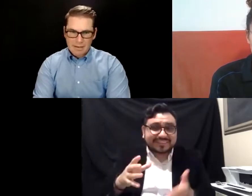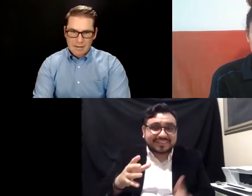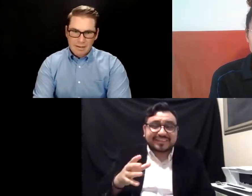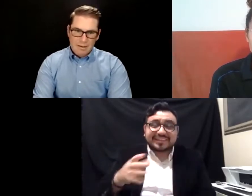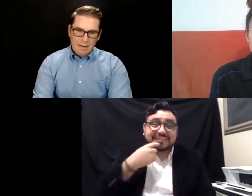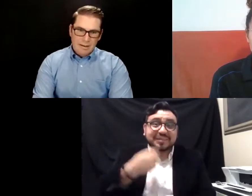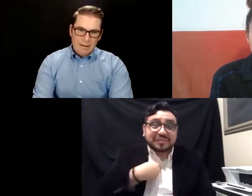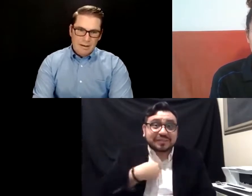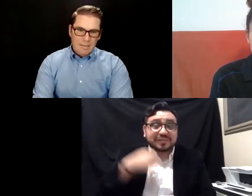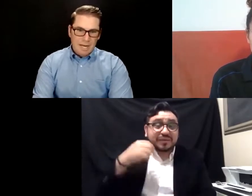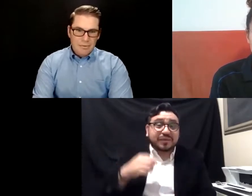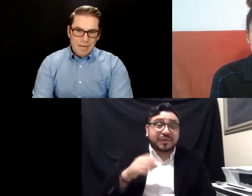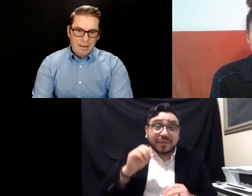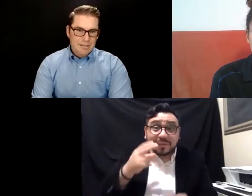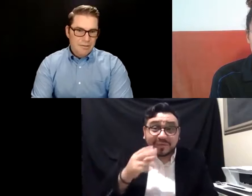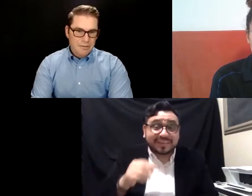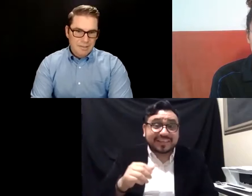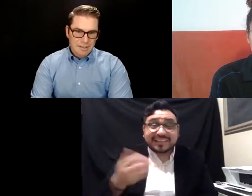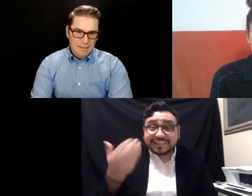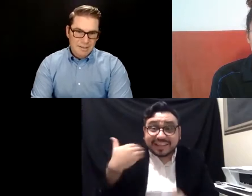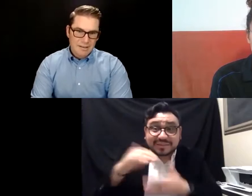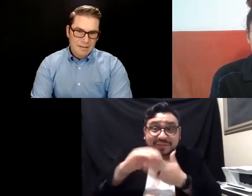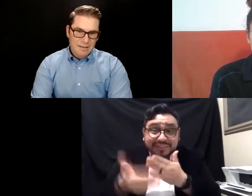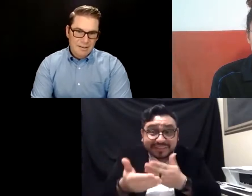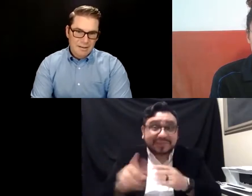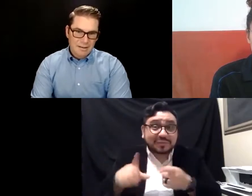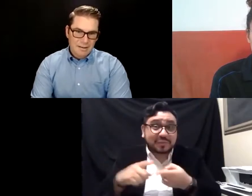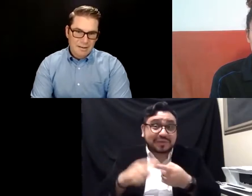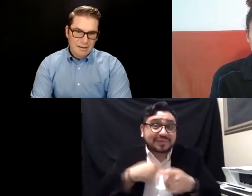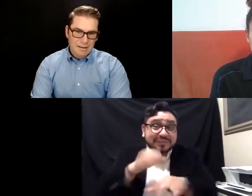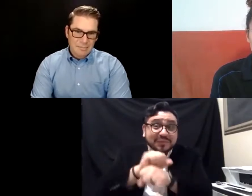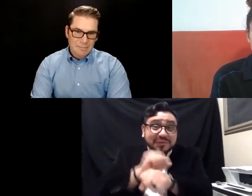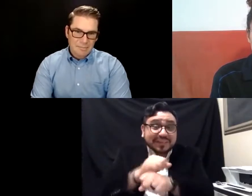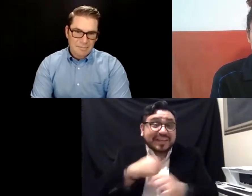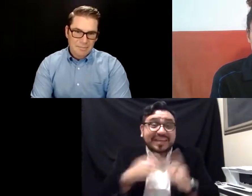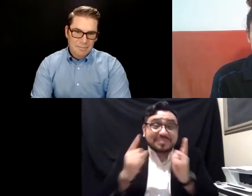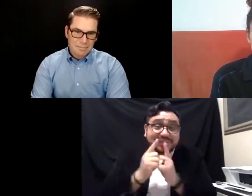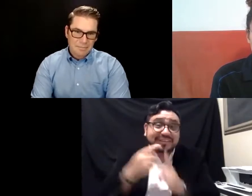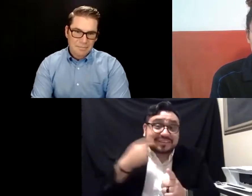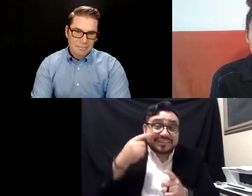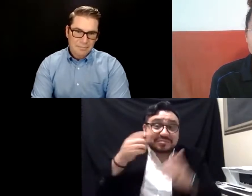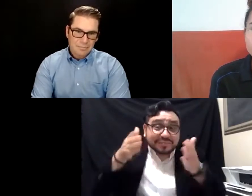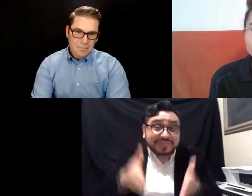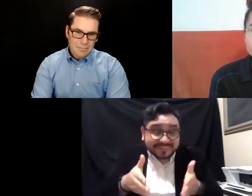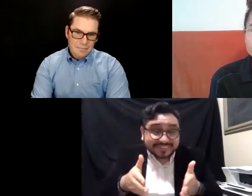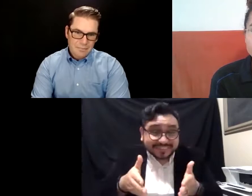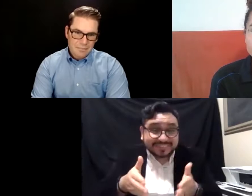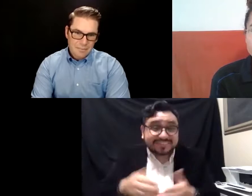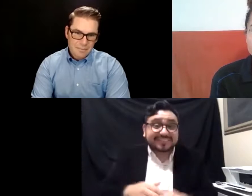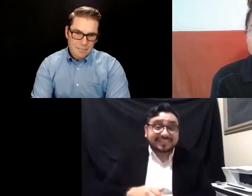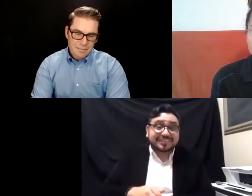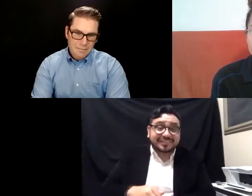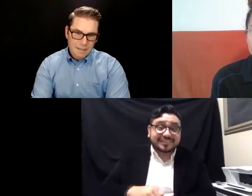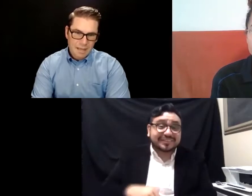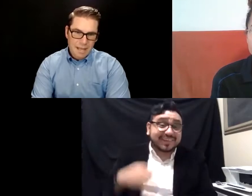And I do meet a lot of students.